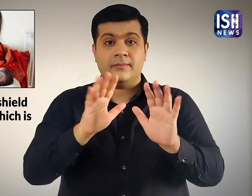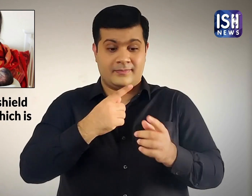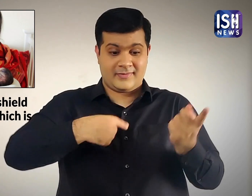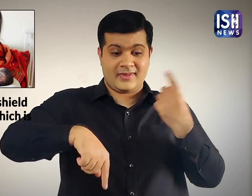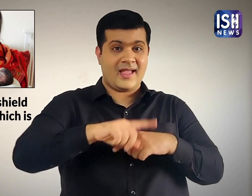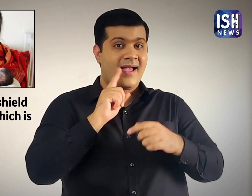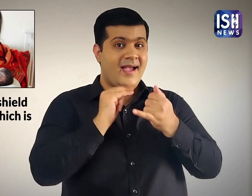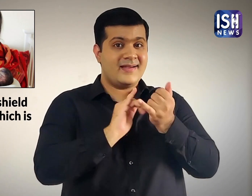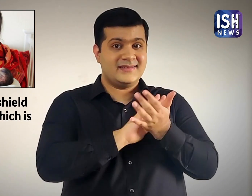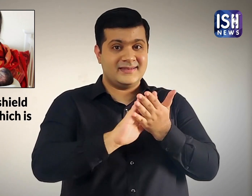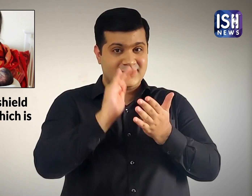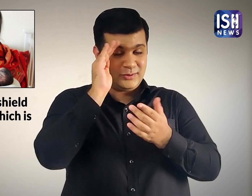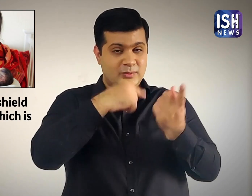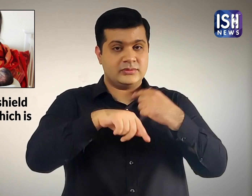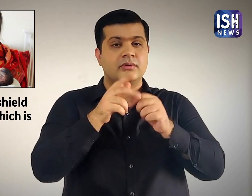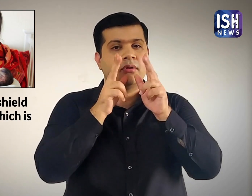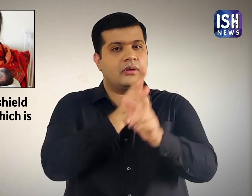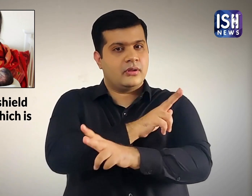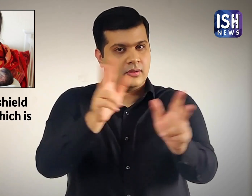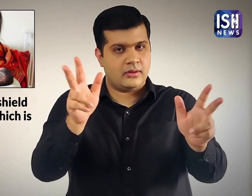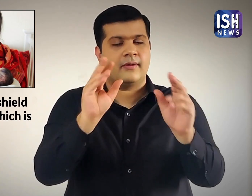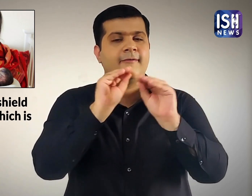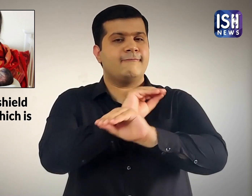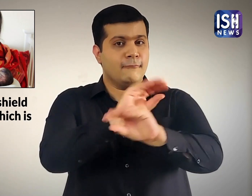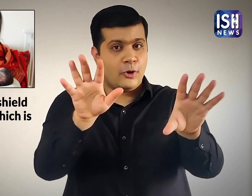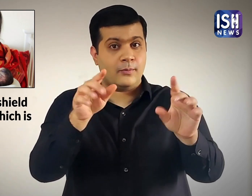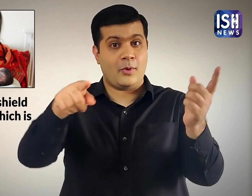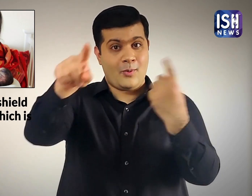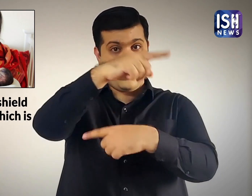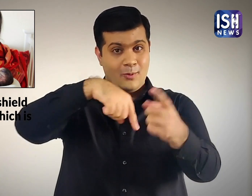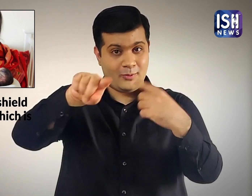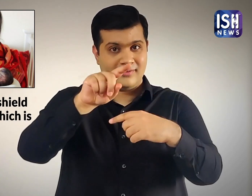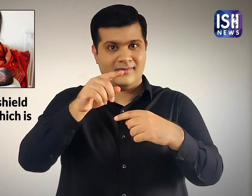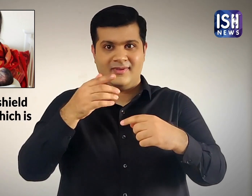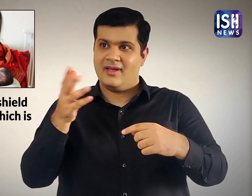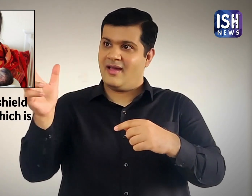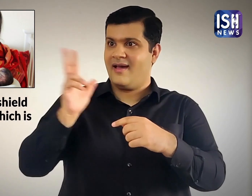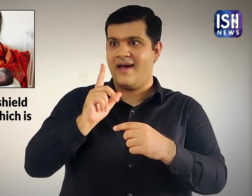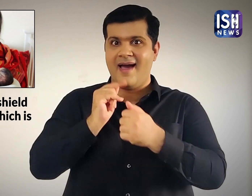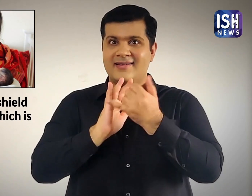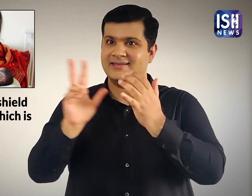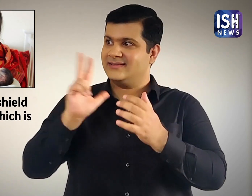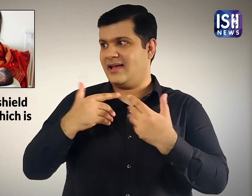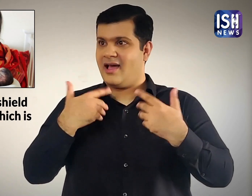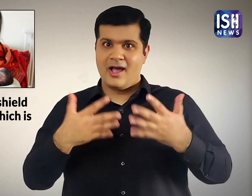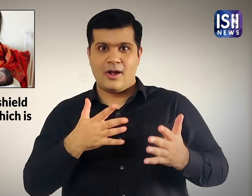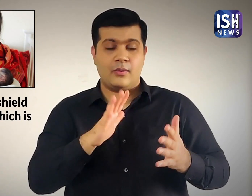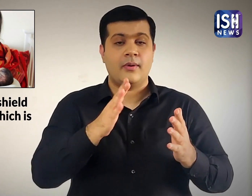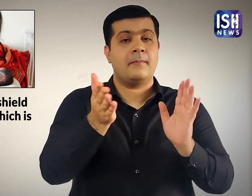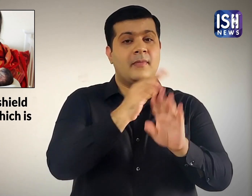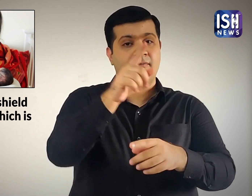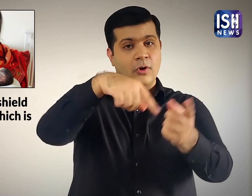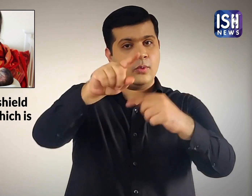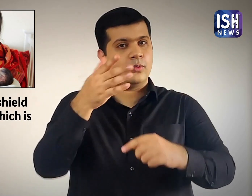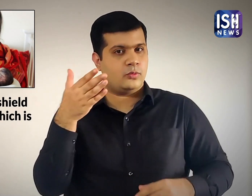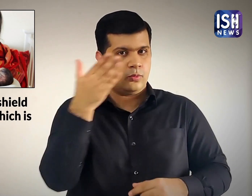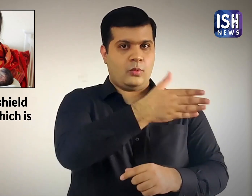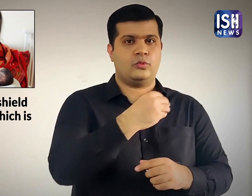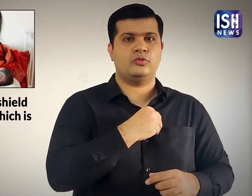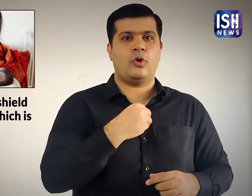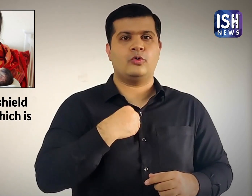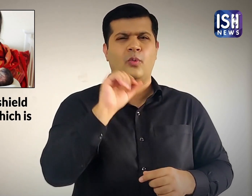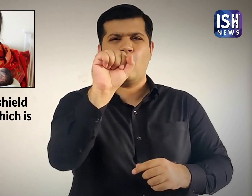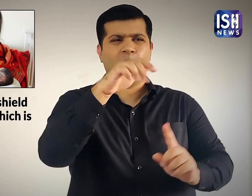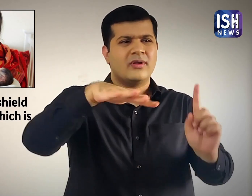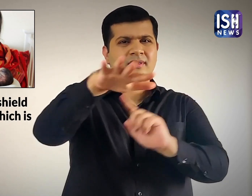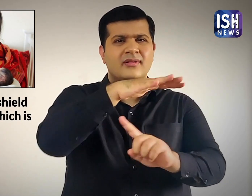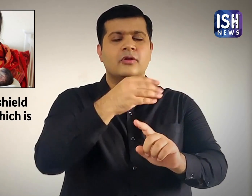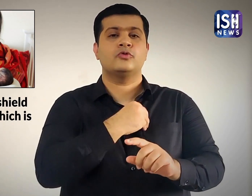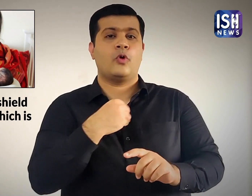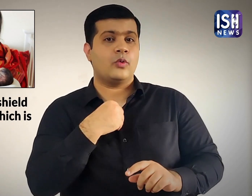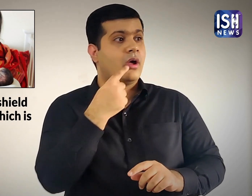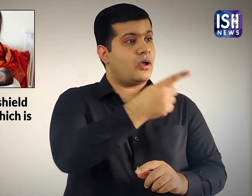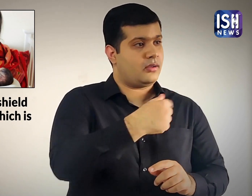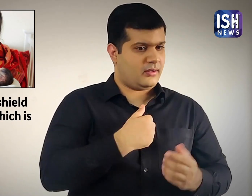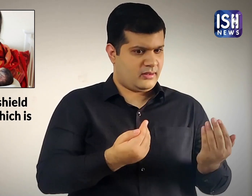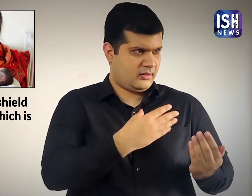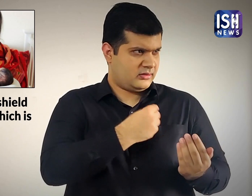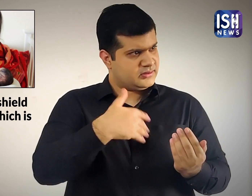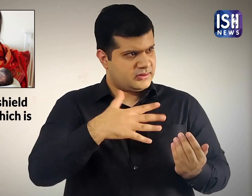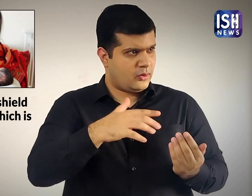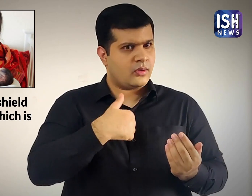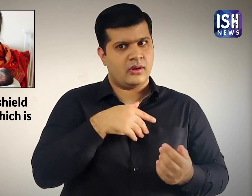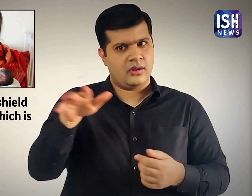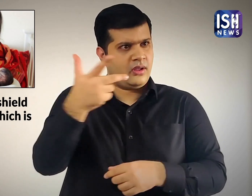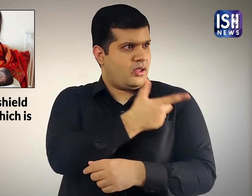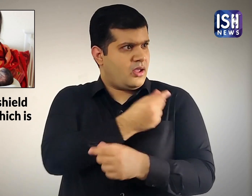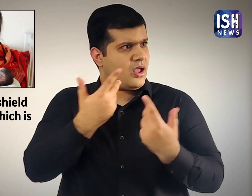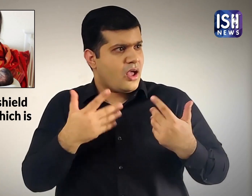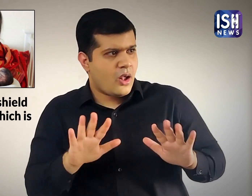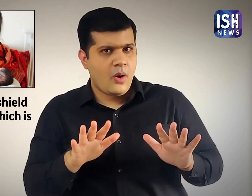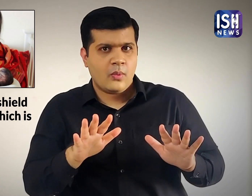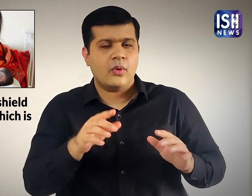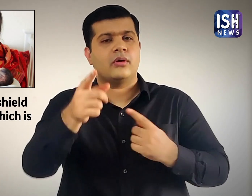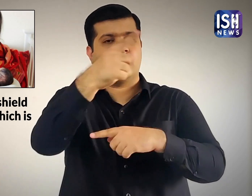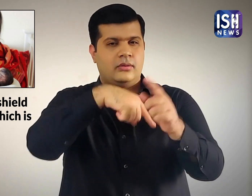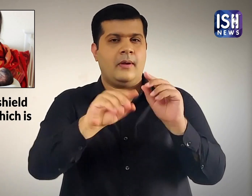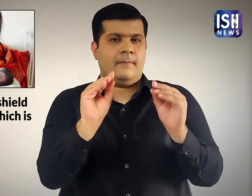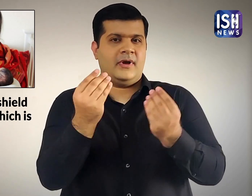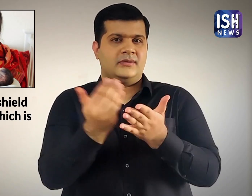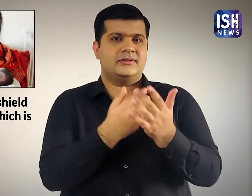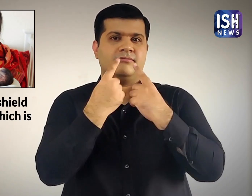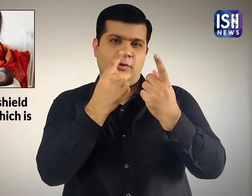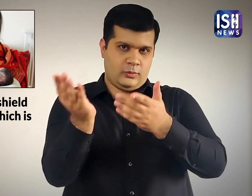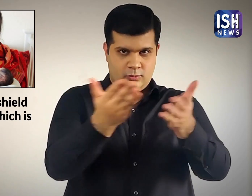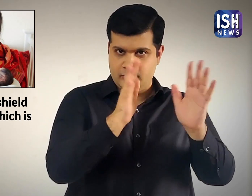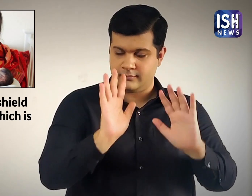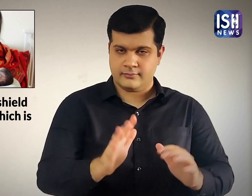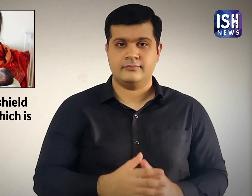However, ISH News would advise you that you must consult the doctor before vaccination.